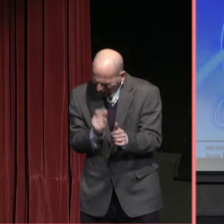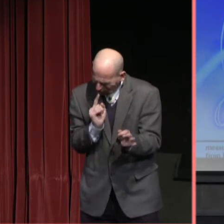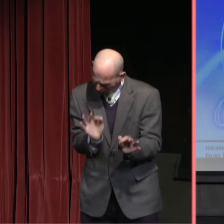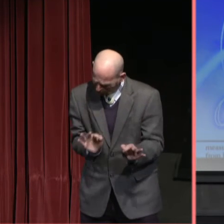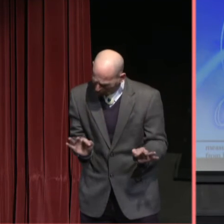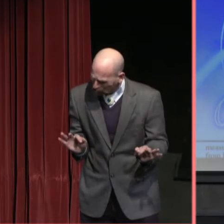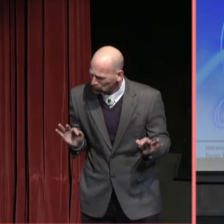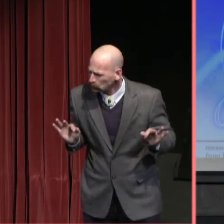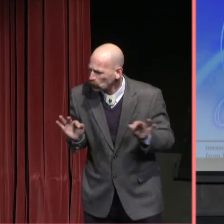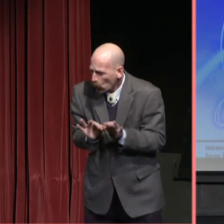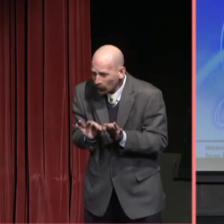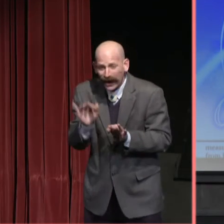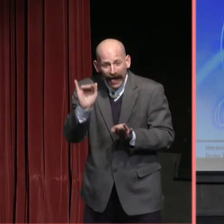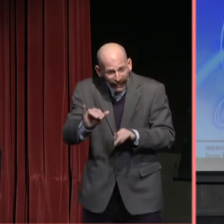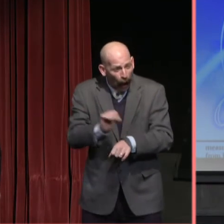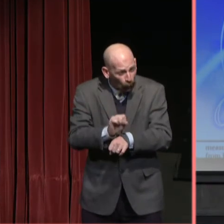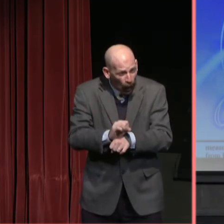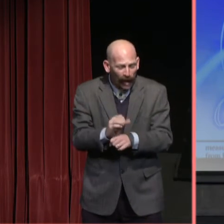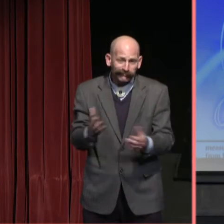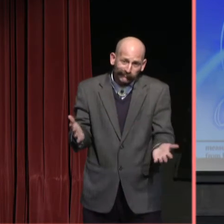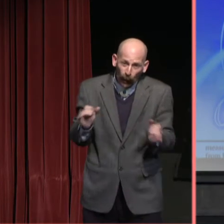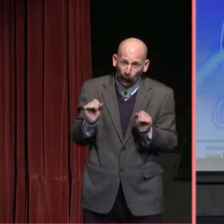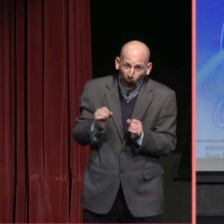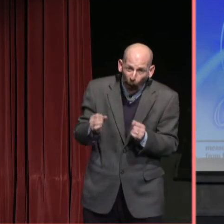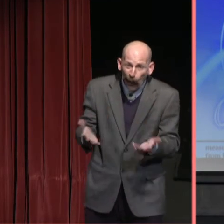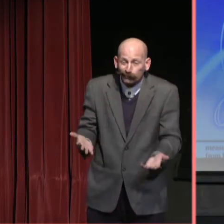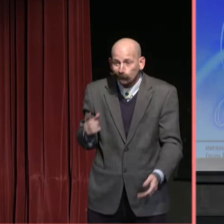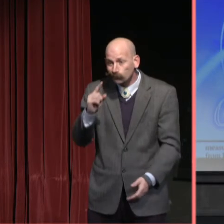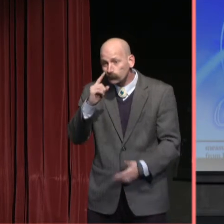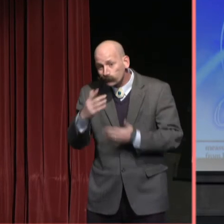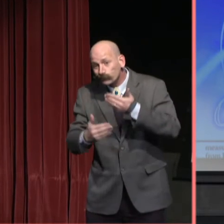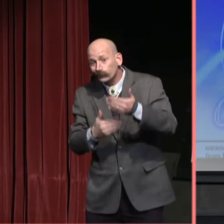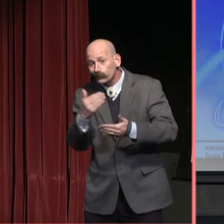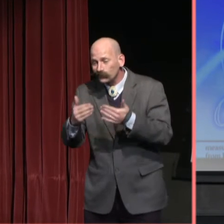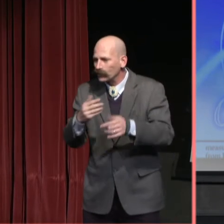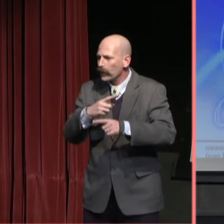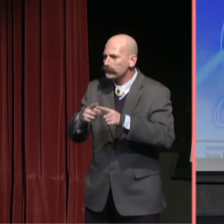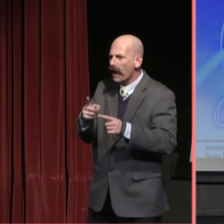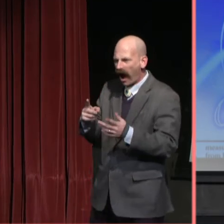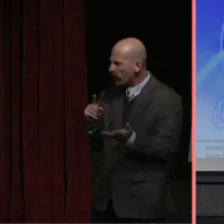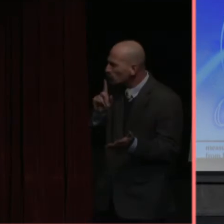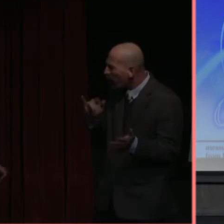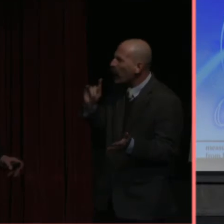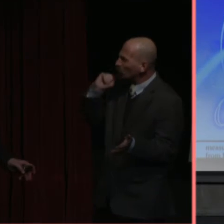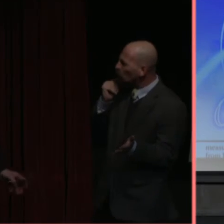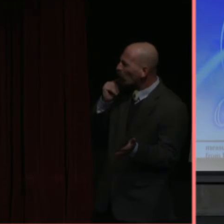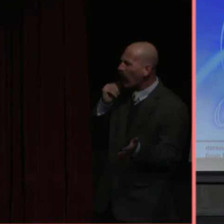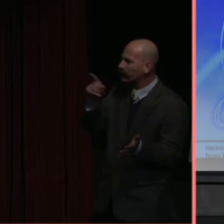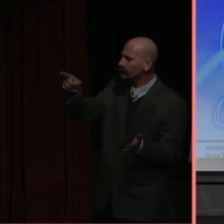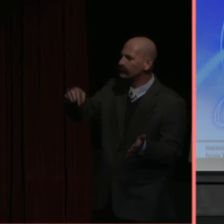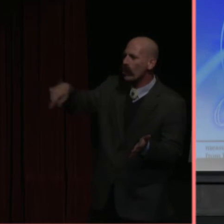This work is kind of cool and fun, but it's hard to convince funding agencies of that. They don't see the point in making measurements